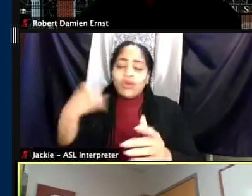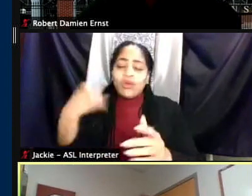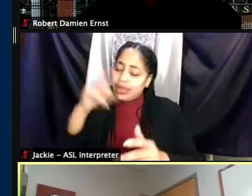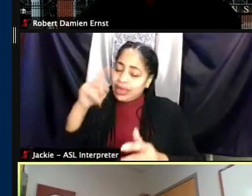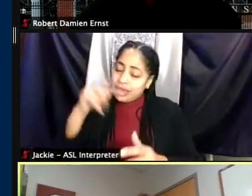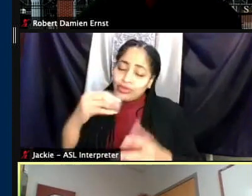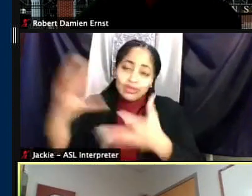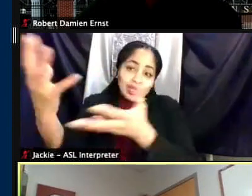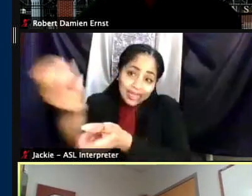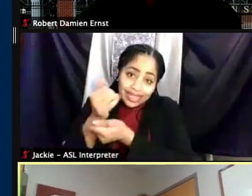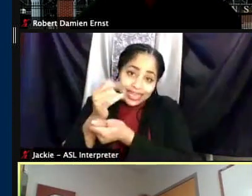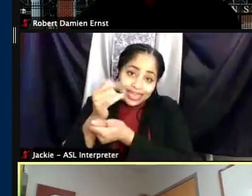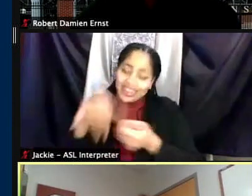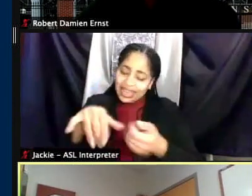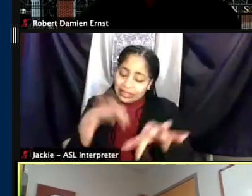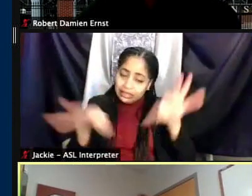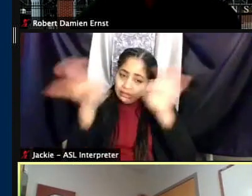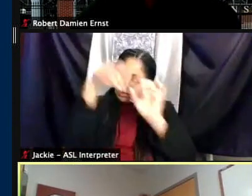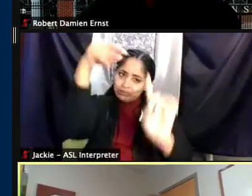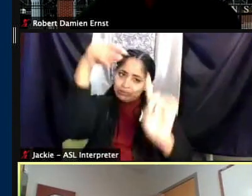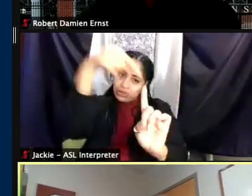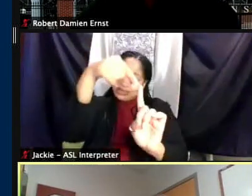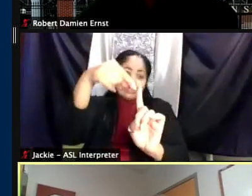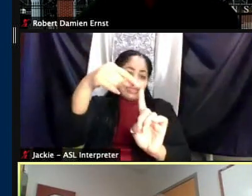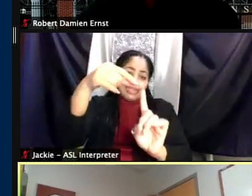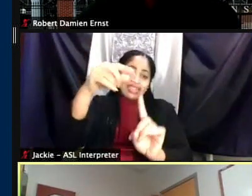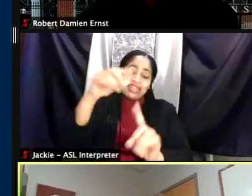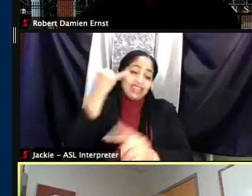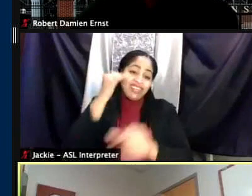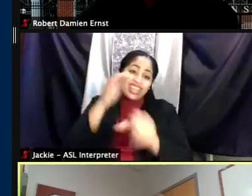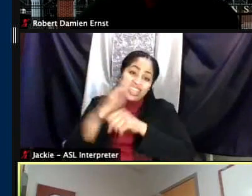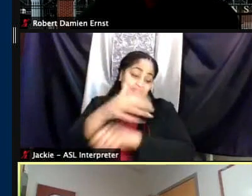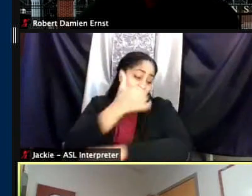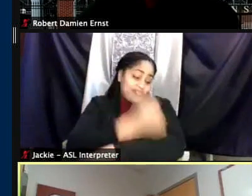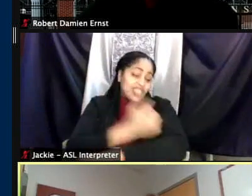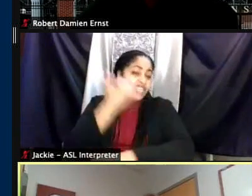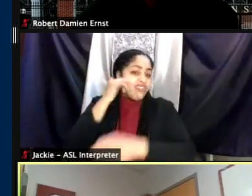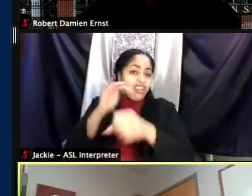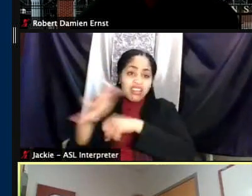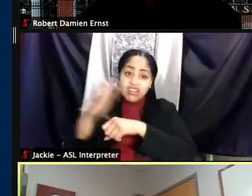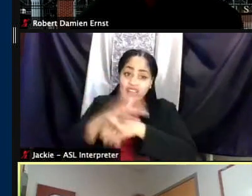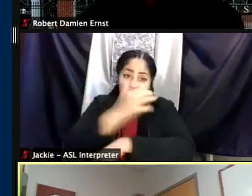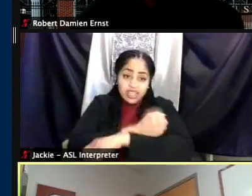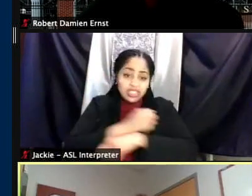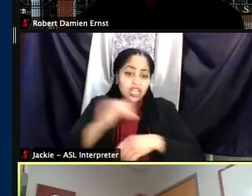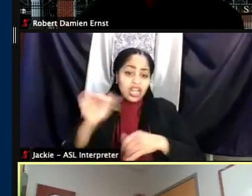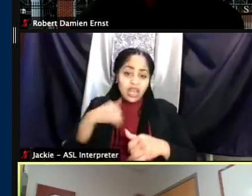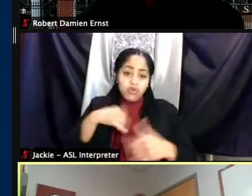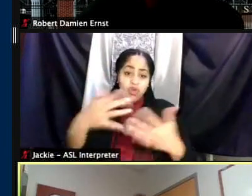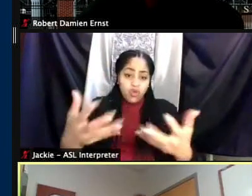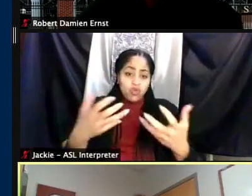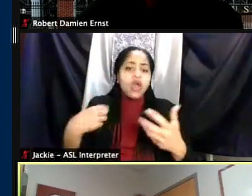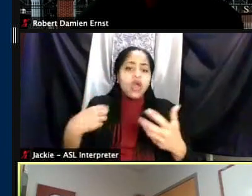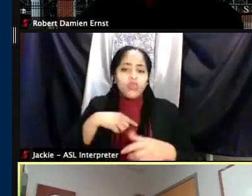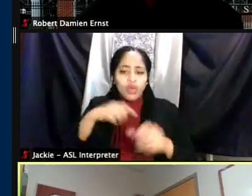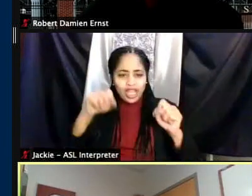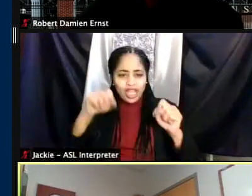The caveat is we have to have enough vaccine. If we have vaccine flowing to the level we want we can do quite a bit there.